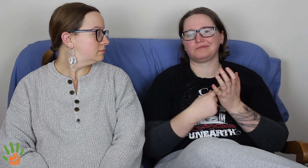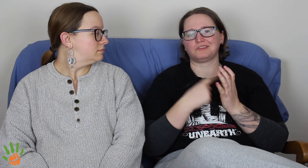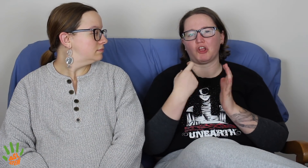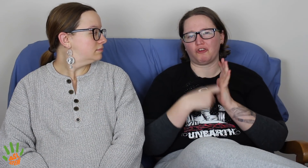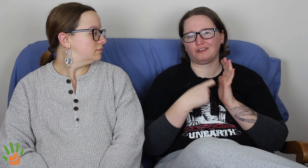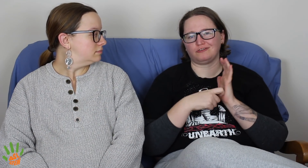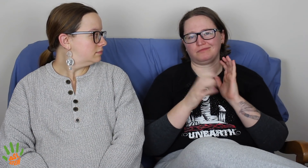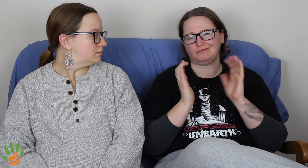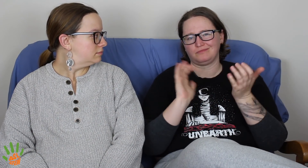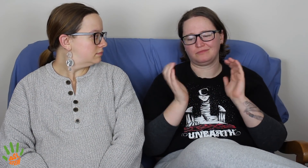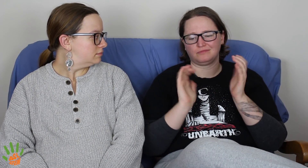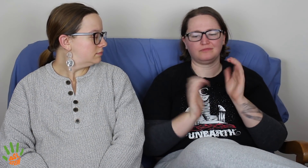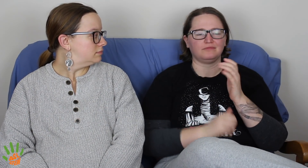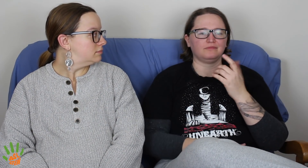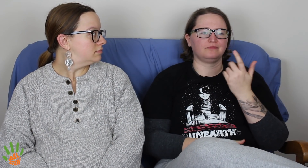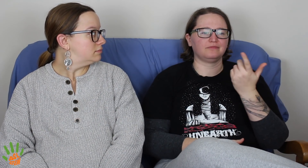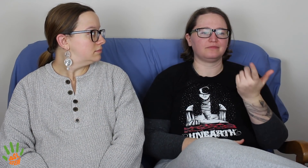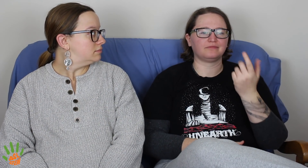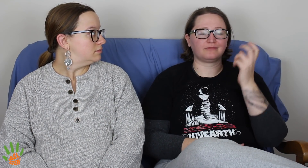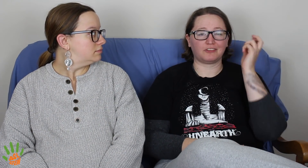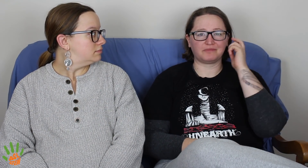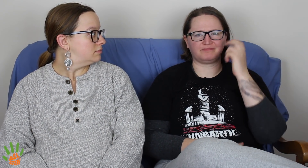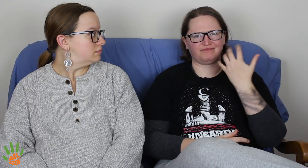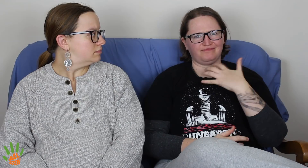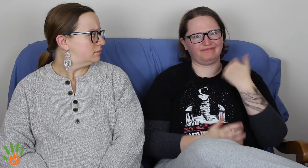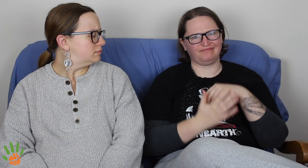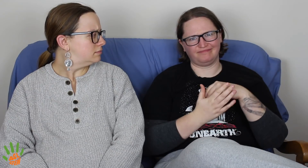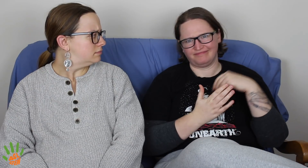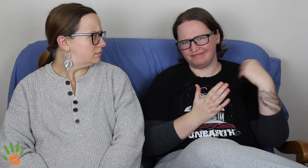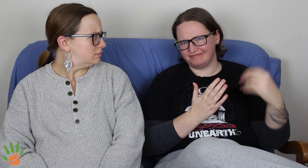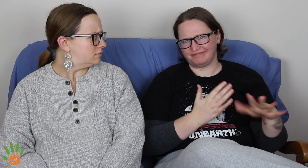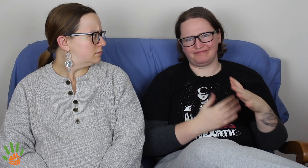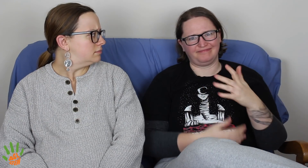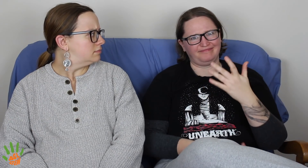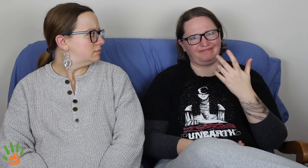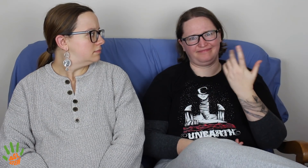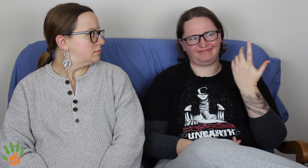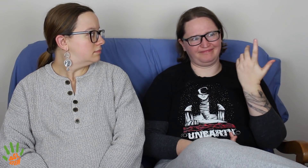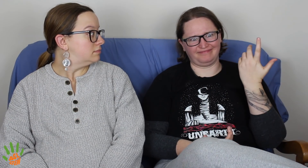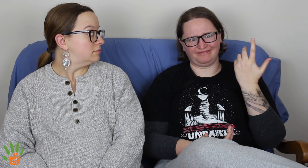[JE] Now, talking more about cost comparison. Cochlear implants are very expensive.